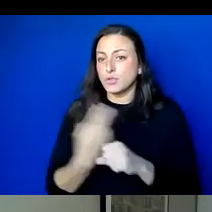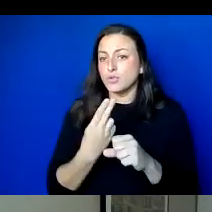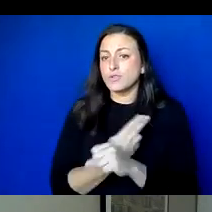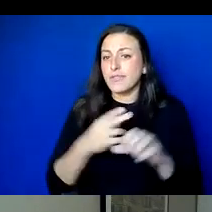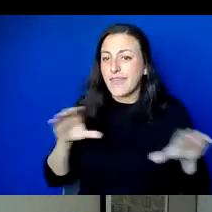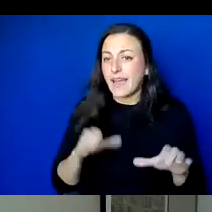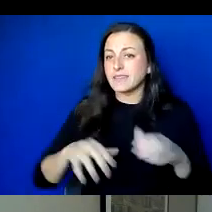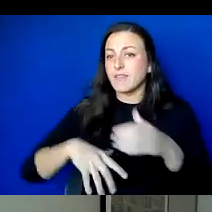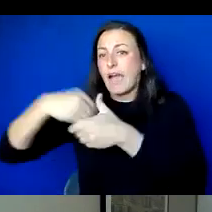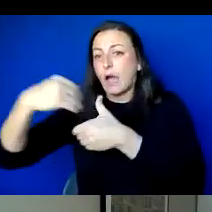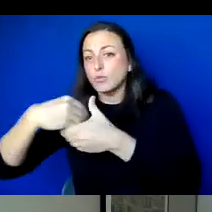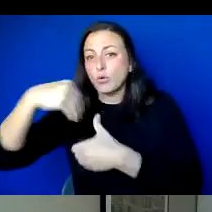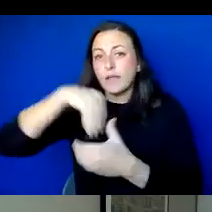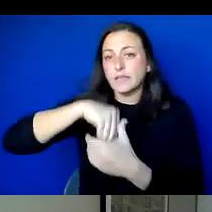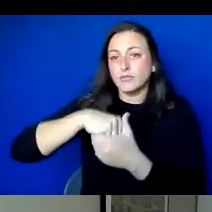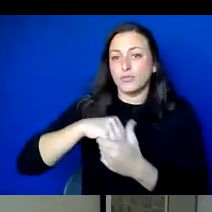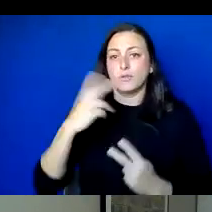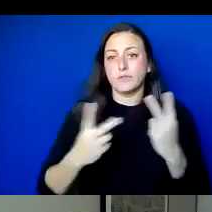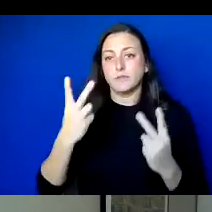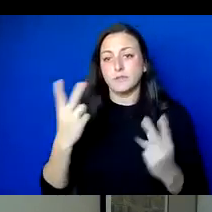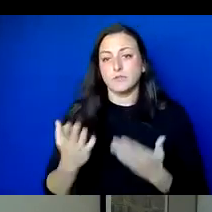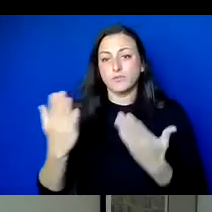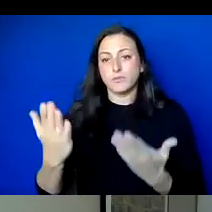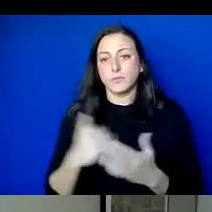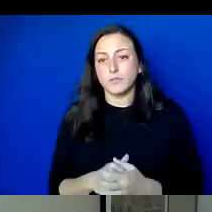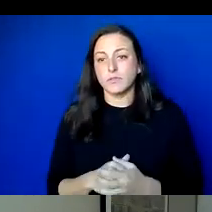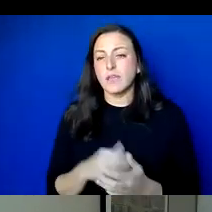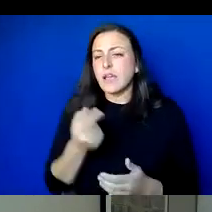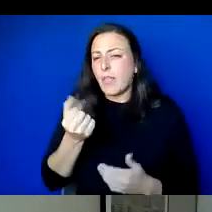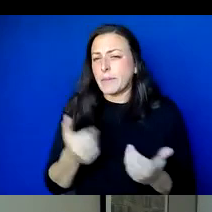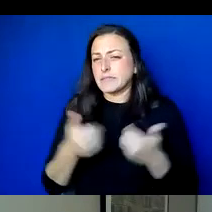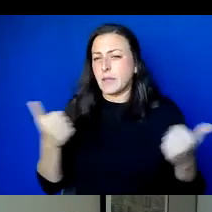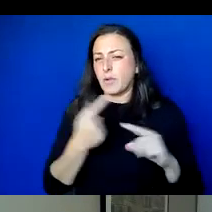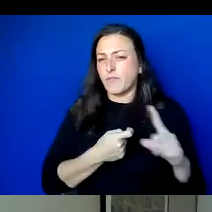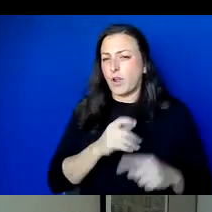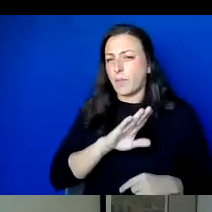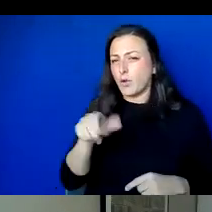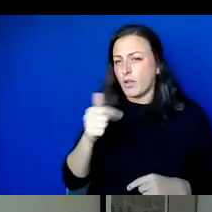visitation recommendations. That's a bit separate from the second part of your question, which is